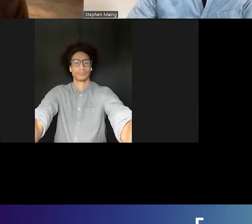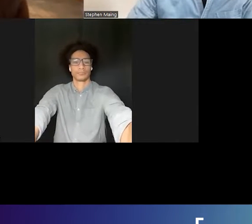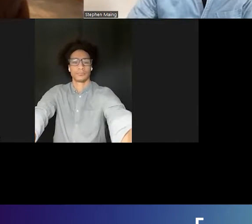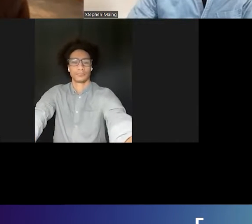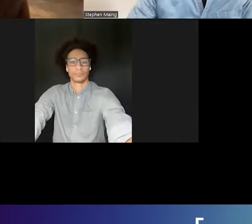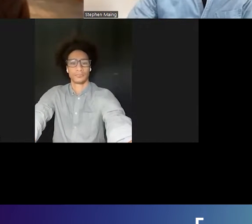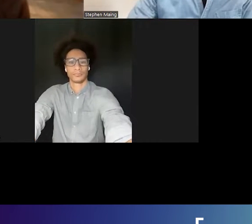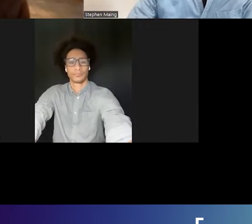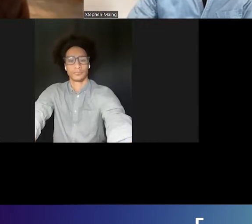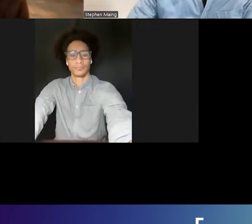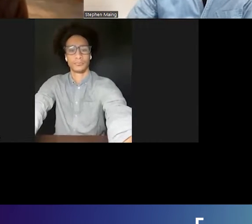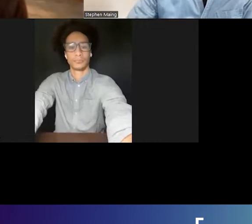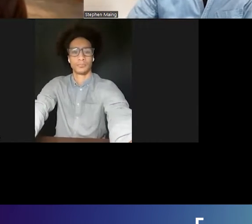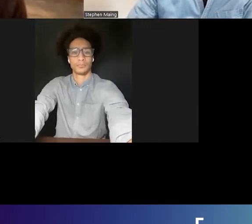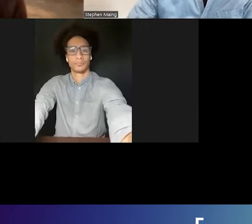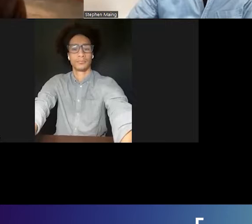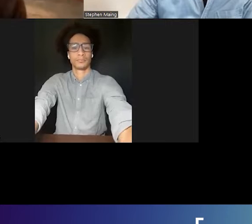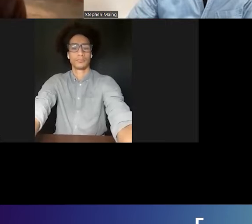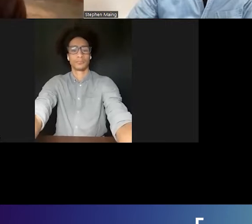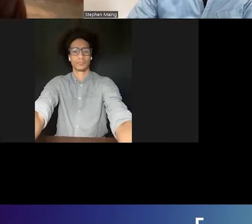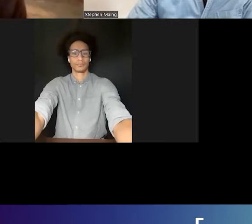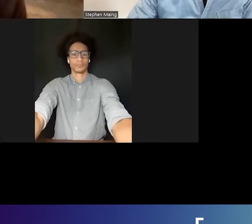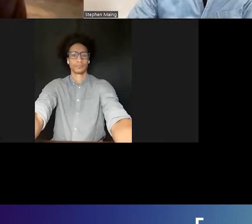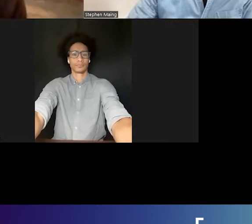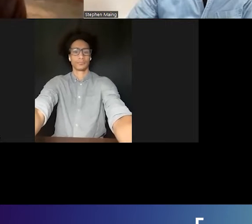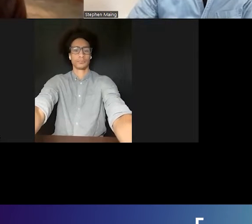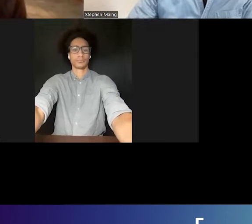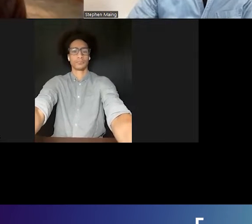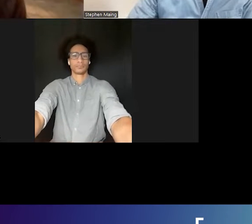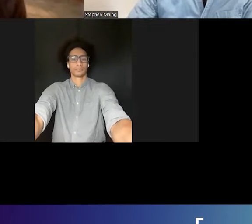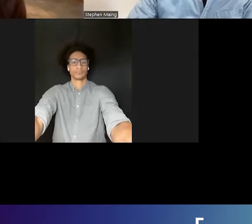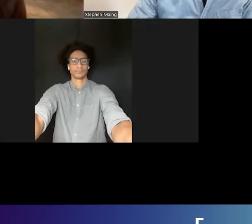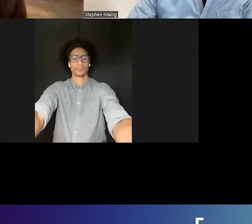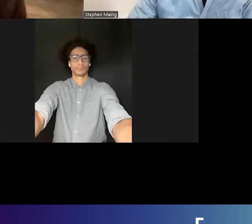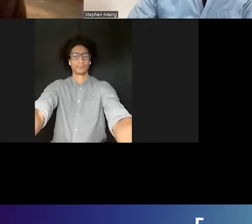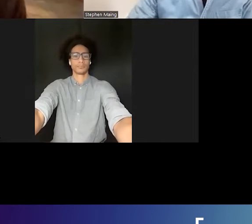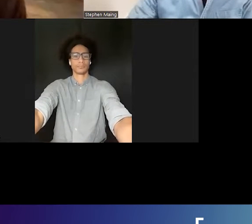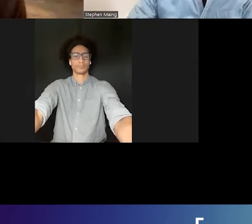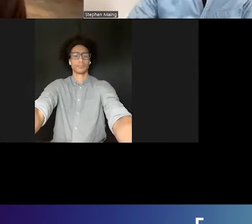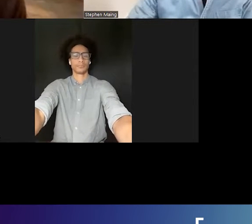there were cases where I think the